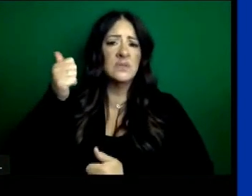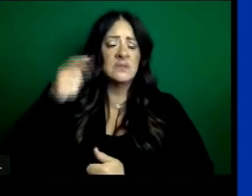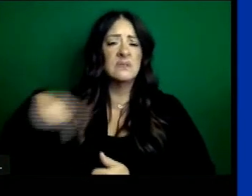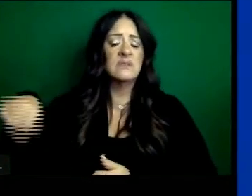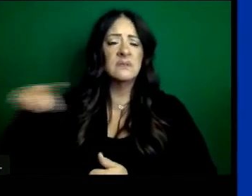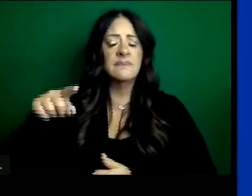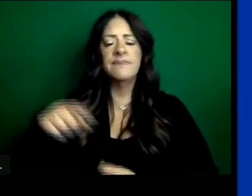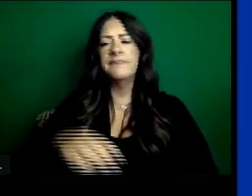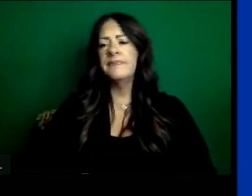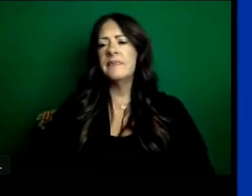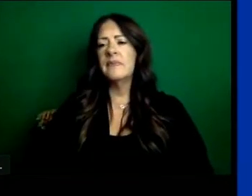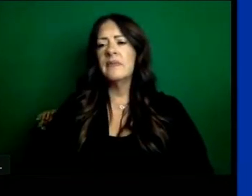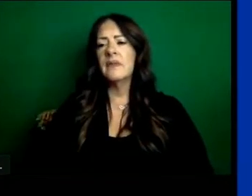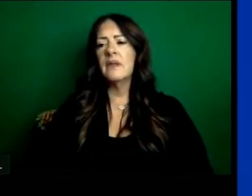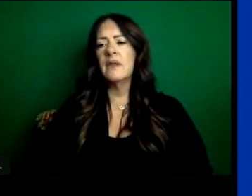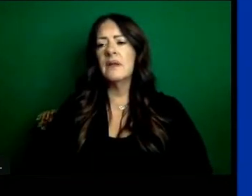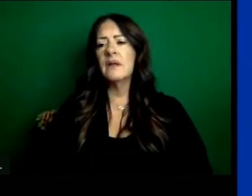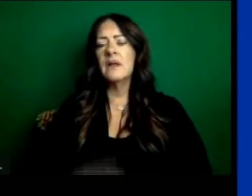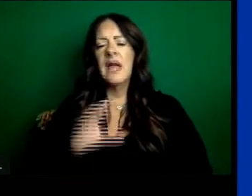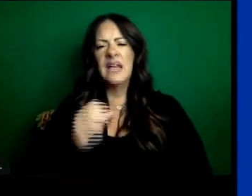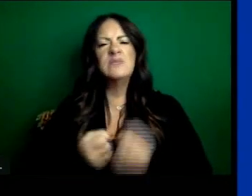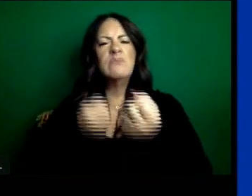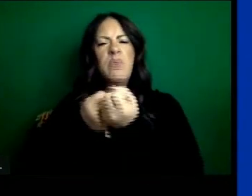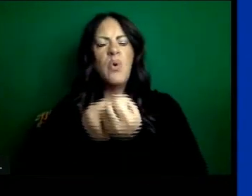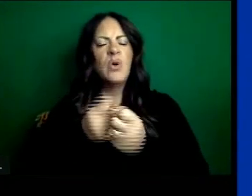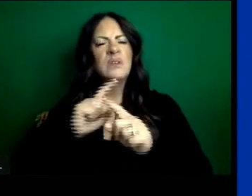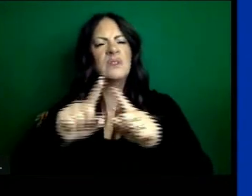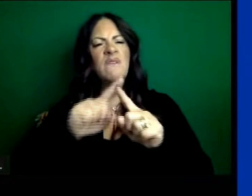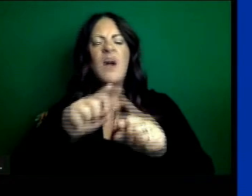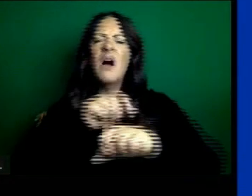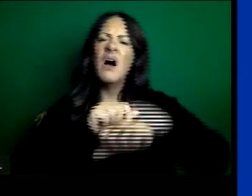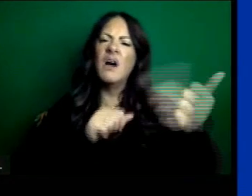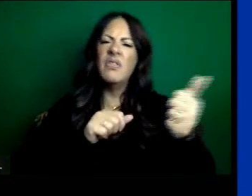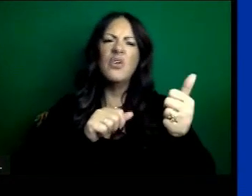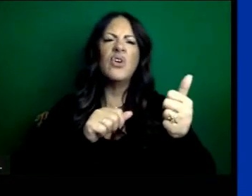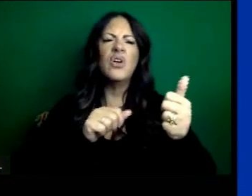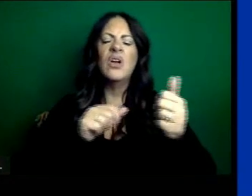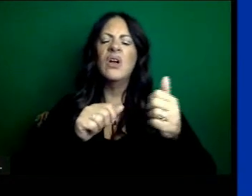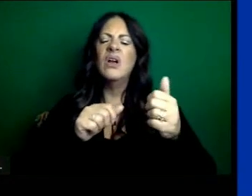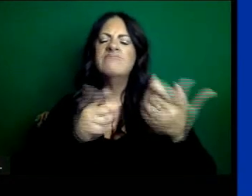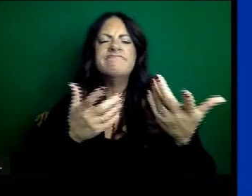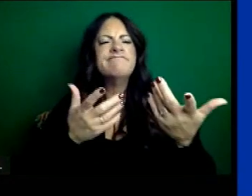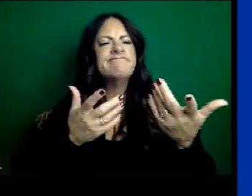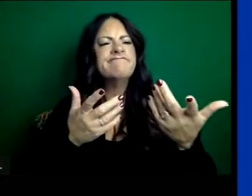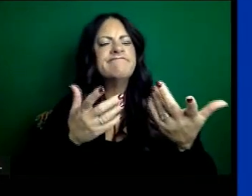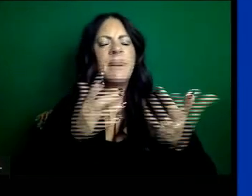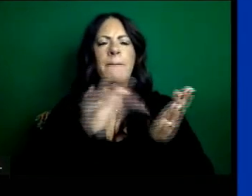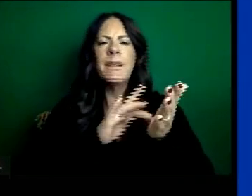THOUGHTFUL VACCINATIONS IN PARTNERSHIP WITH COMMUNITIES IN SOME OF THE HARDEST HIT COMMUNITIES.